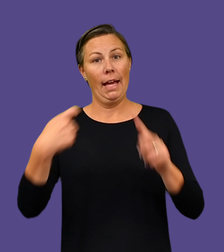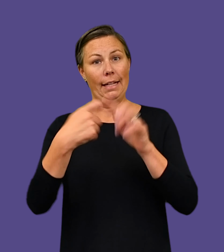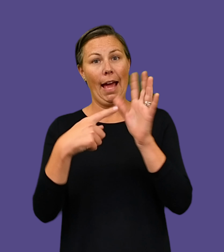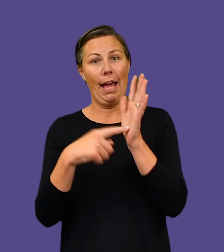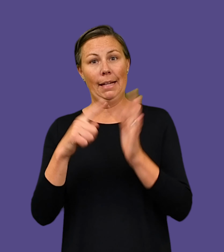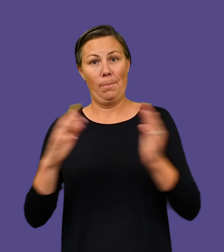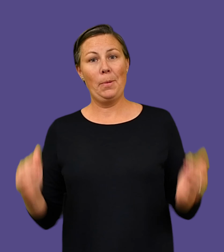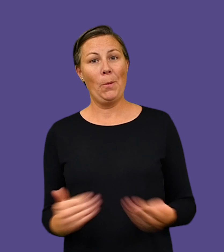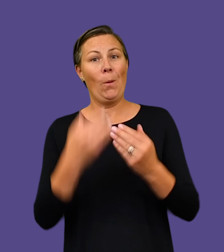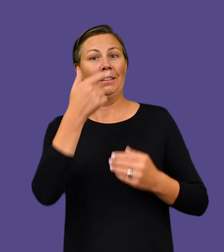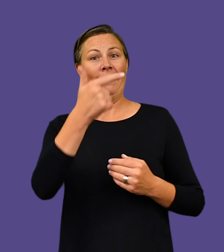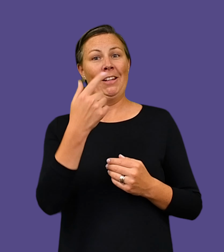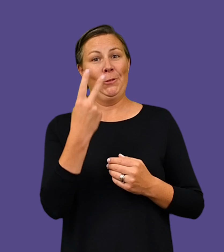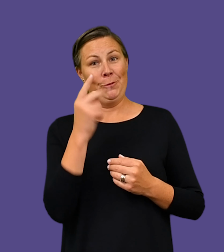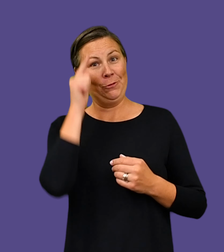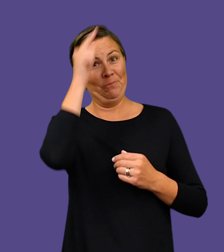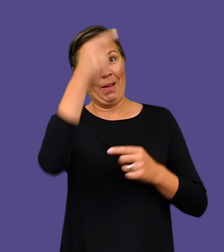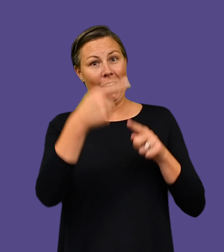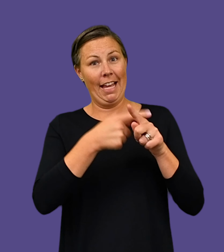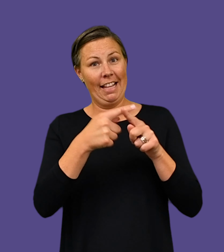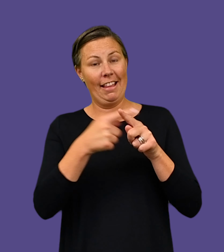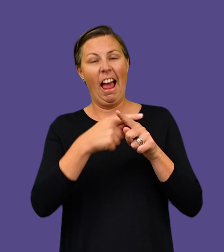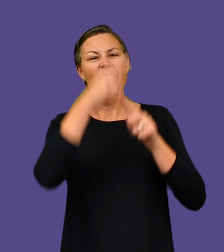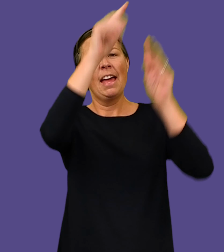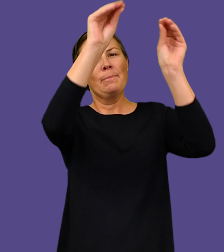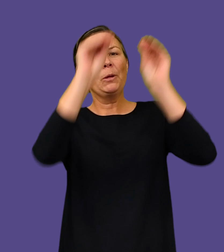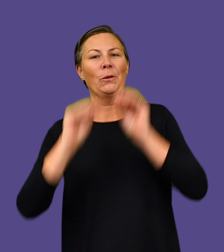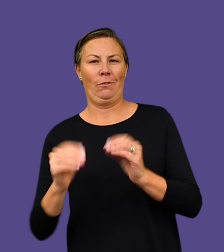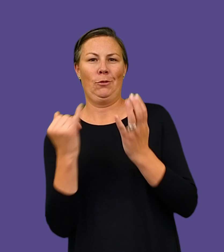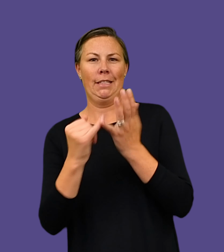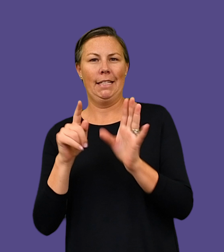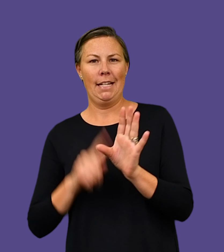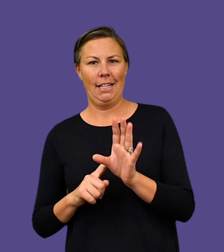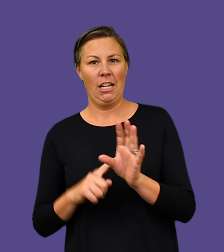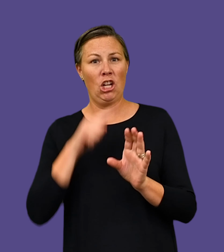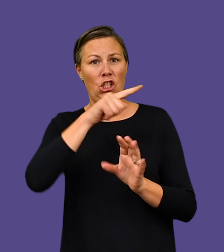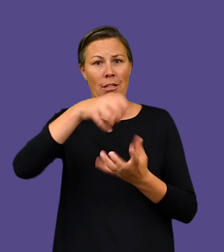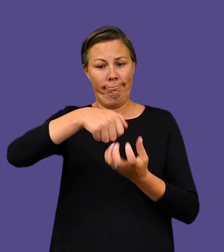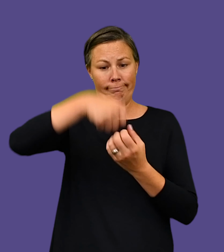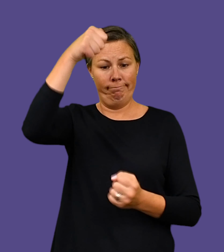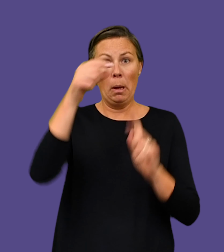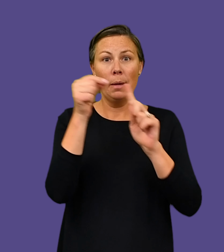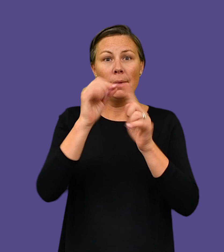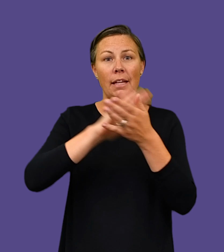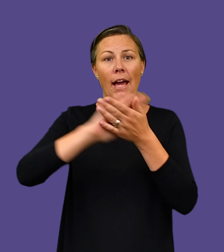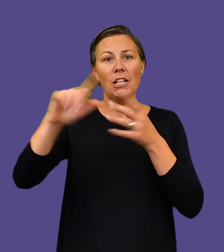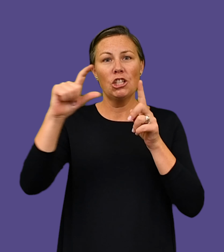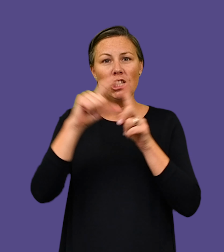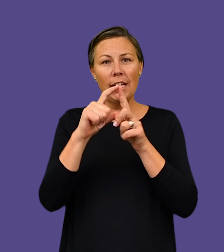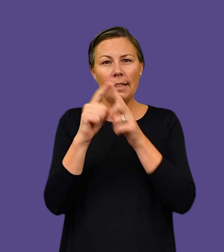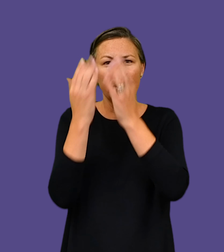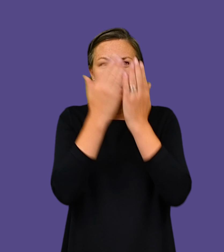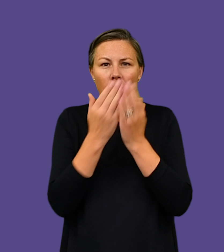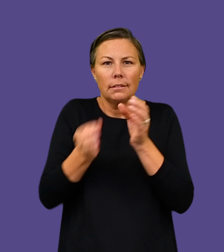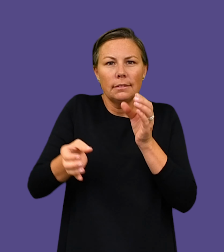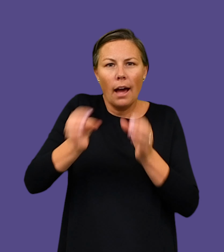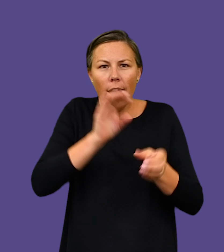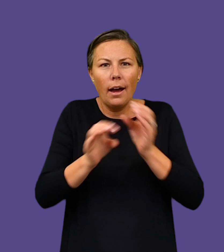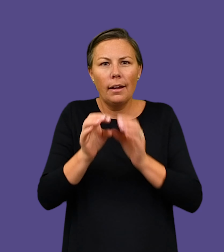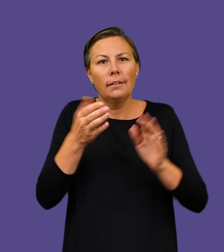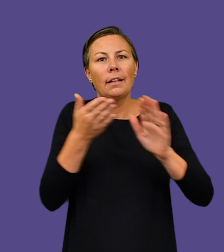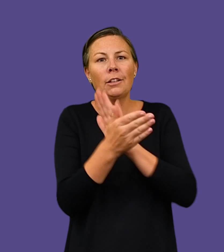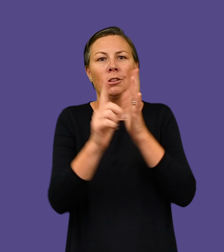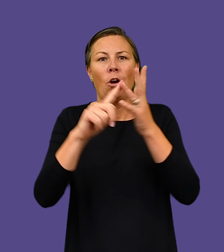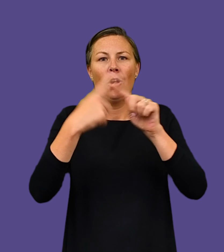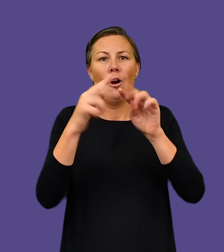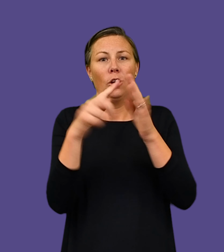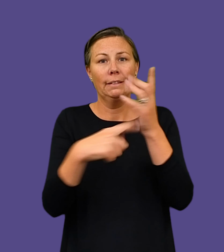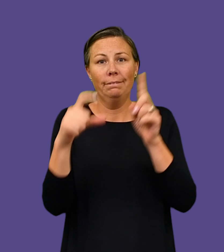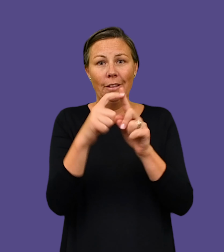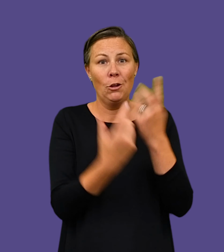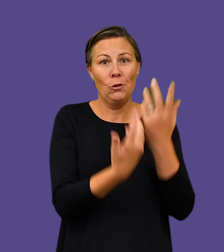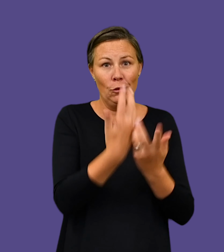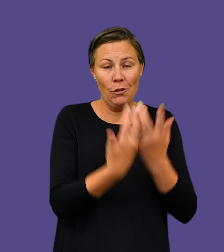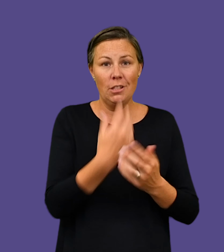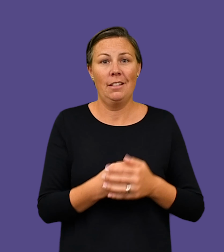Born in the UK in 1972, Gradwell moved to Sydney in 1999, with a PhD in chemistry from Oxford University.